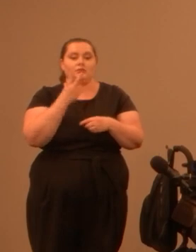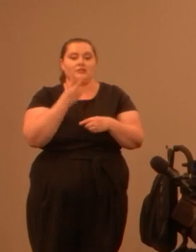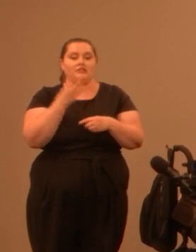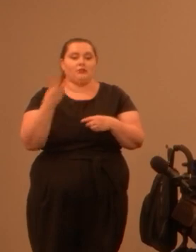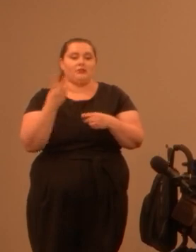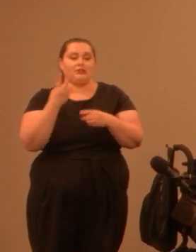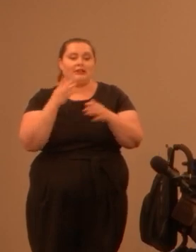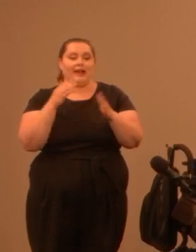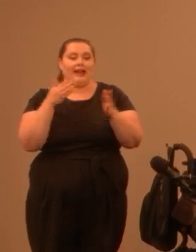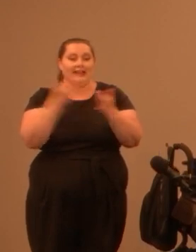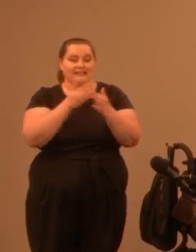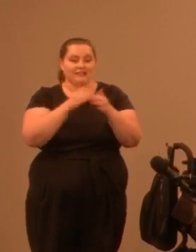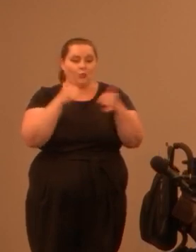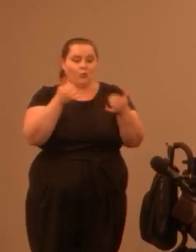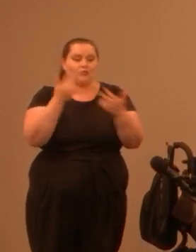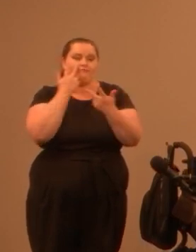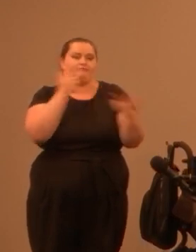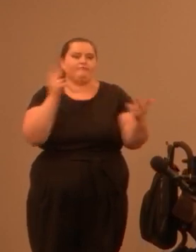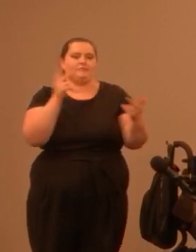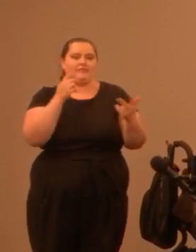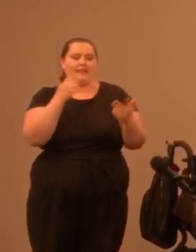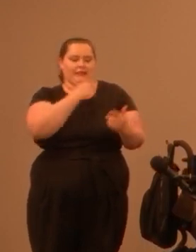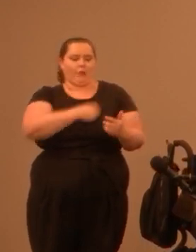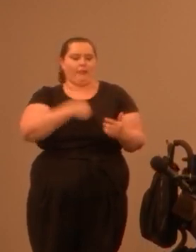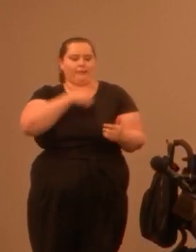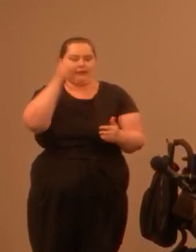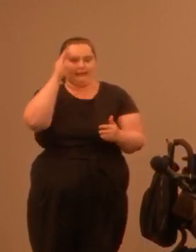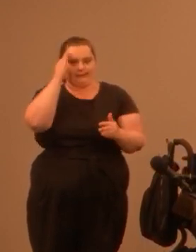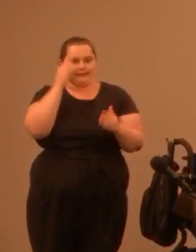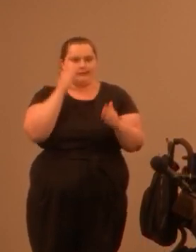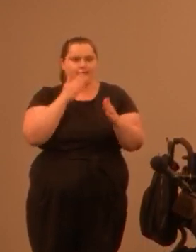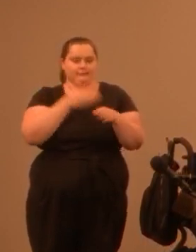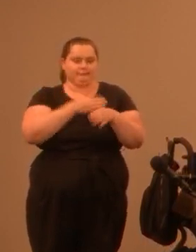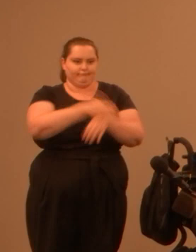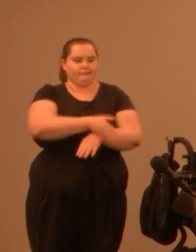testament to their unwavering commitment. The nominees for the Hall of Fame